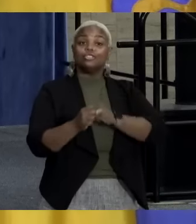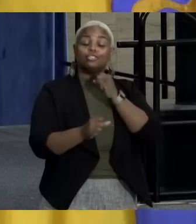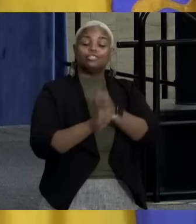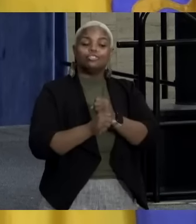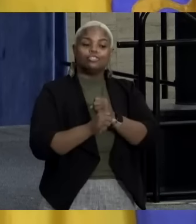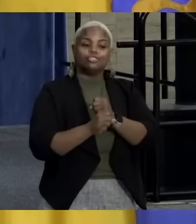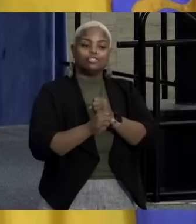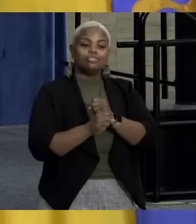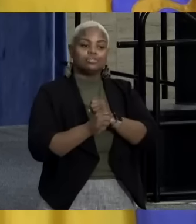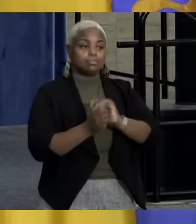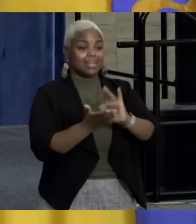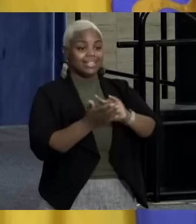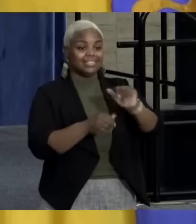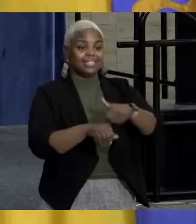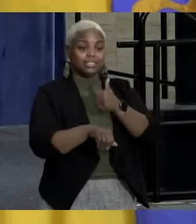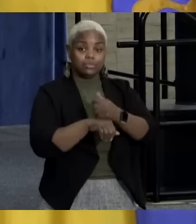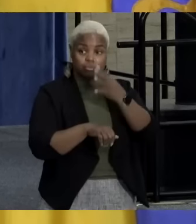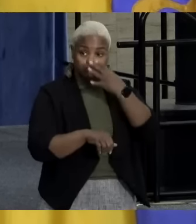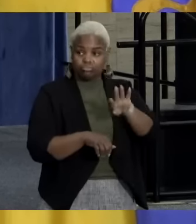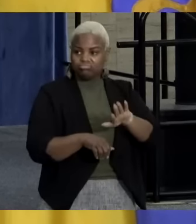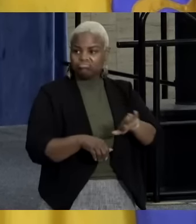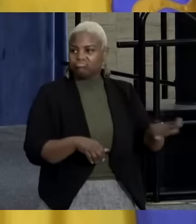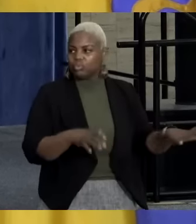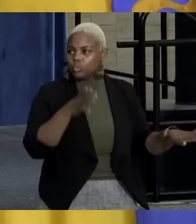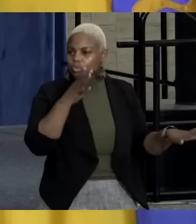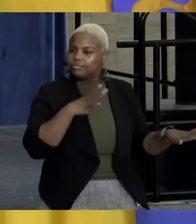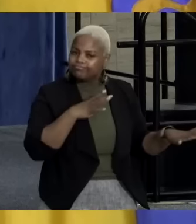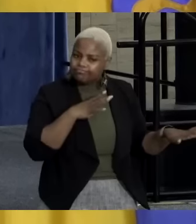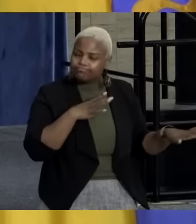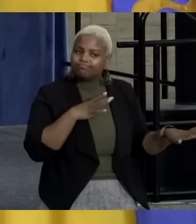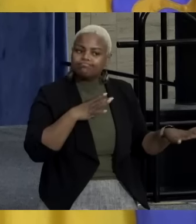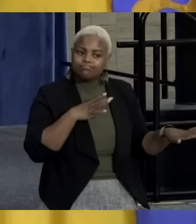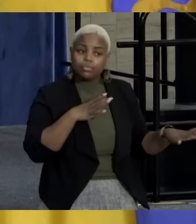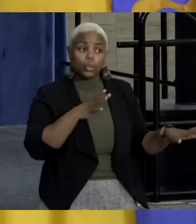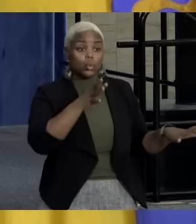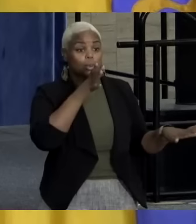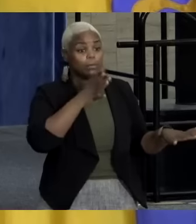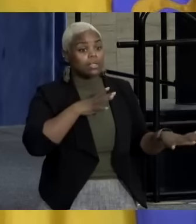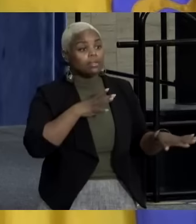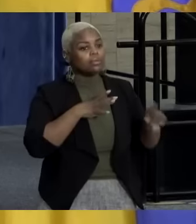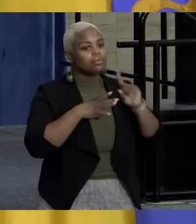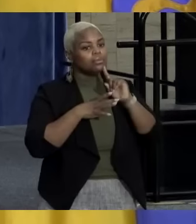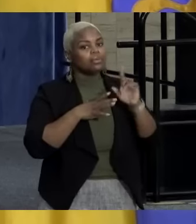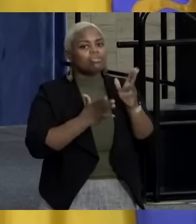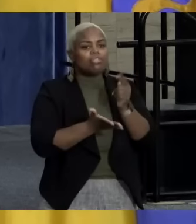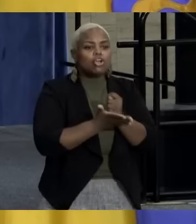women. Millions of women were told to fear the very therapy that could have given them strength,